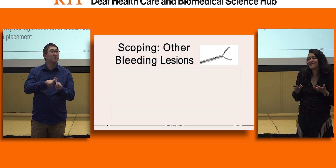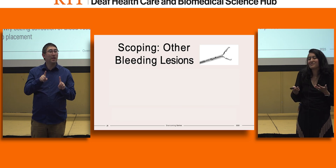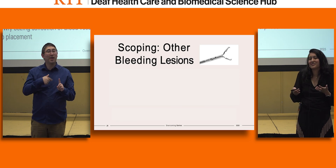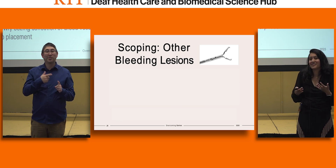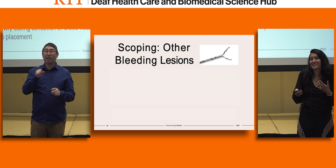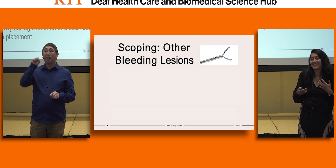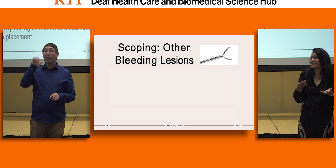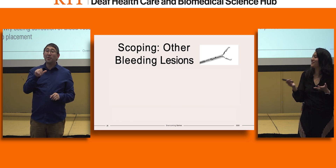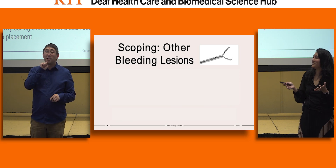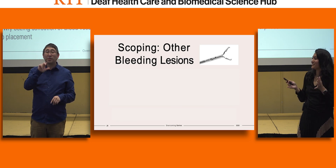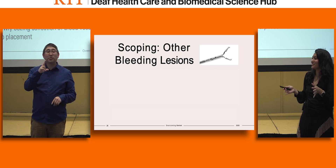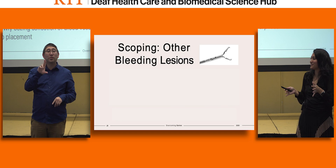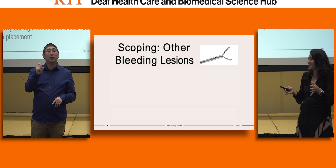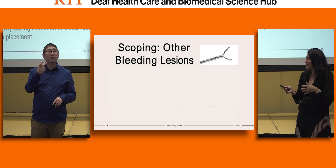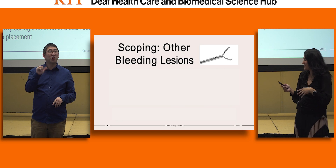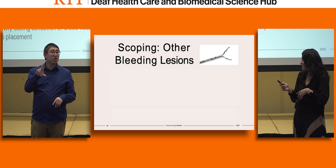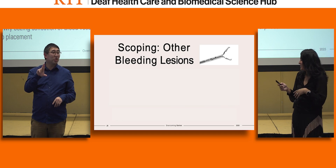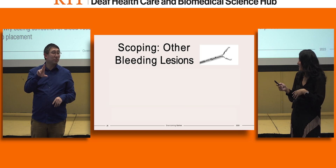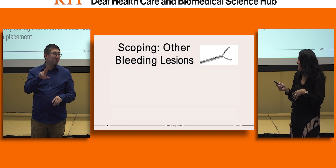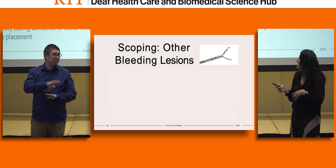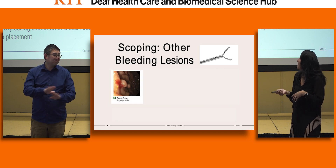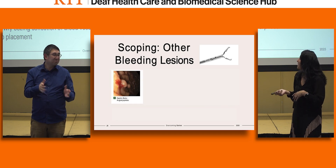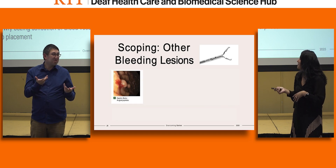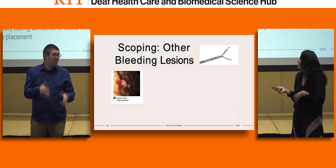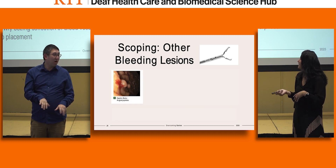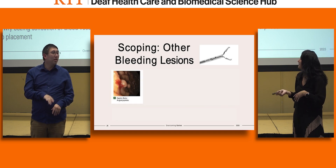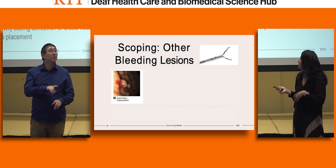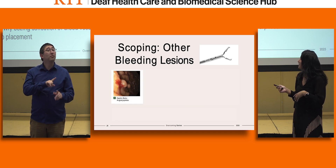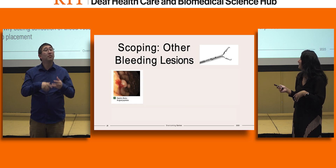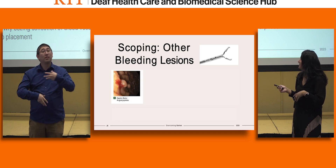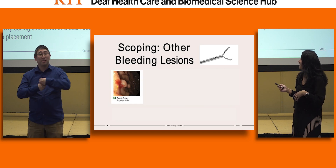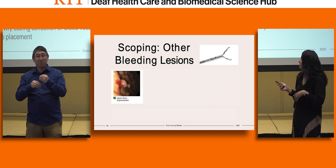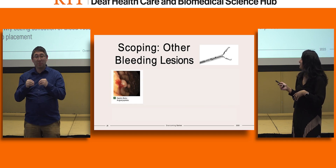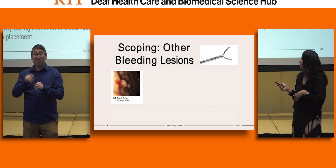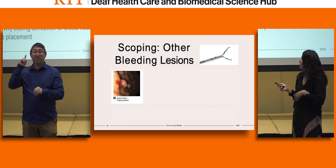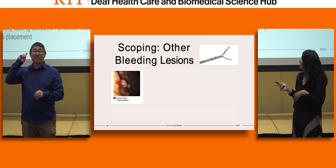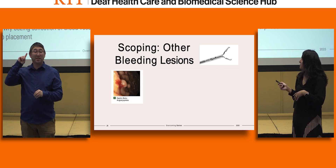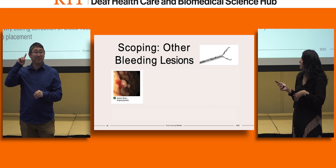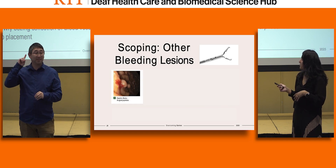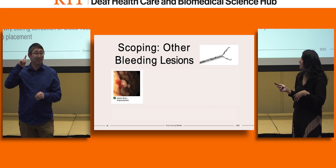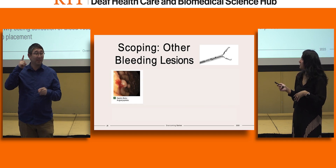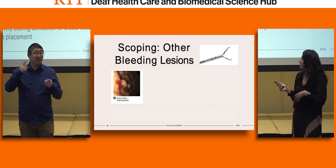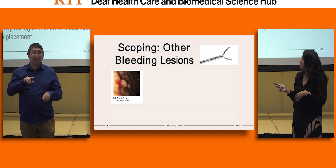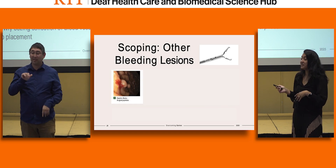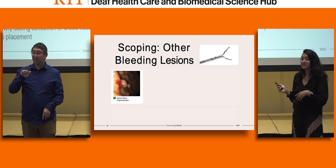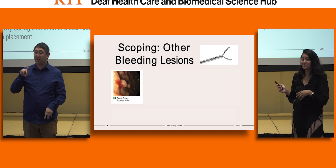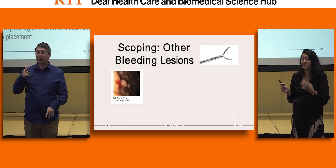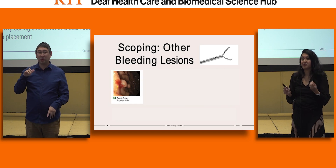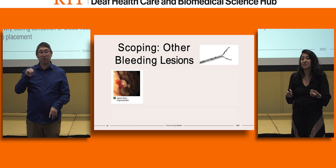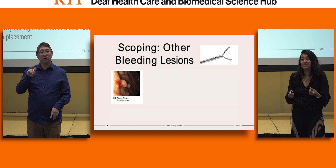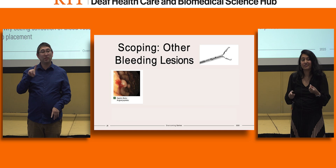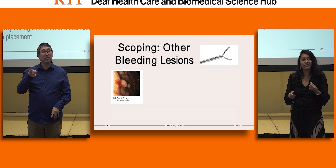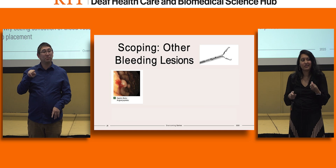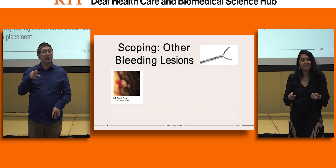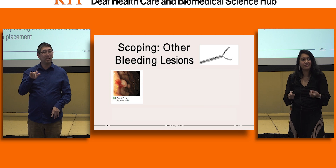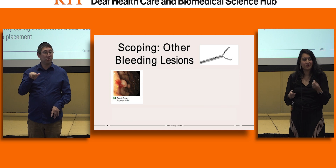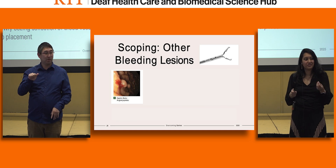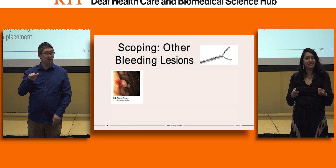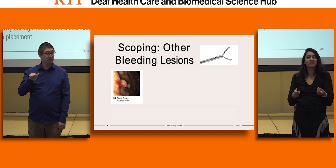with things other than just ulcers. And so, this is actually a phenomenon called an angiodysplasia or an angioectasia,